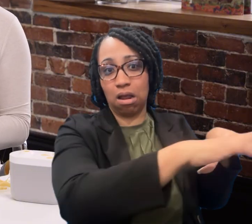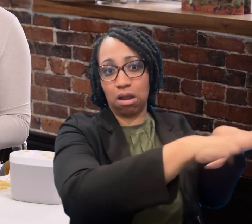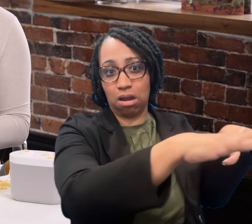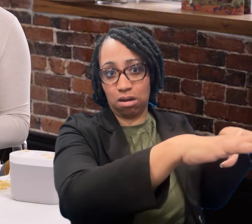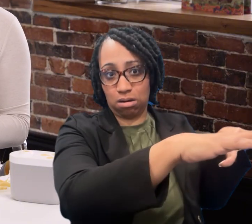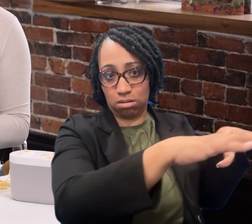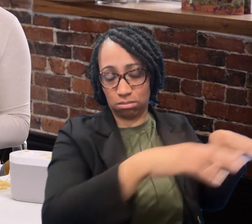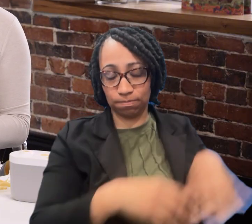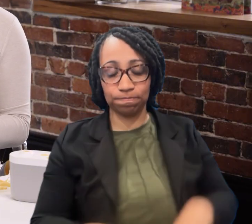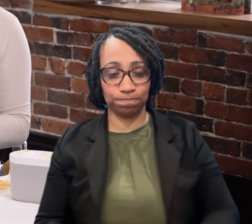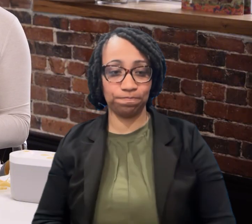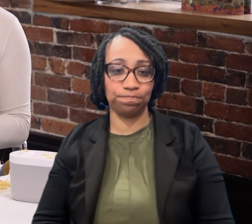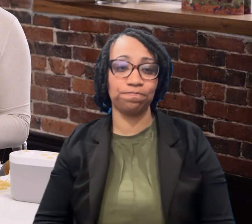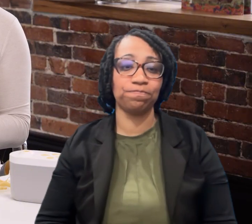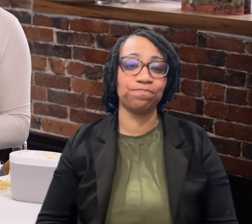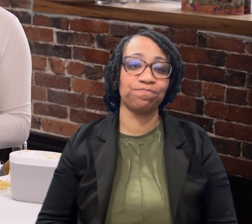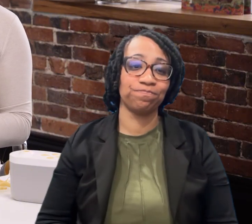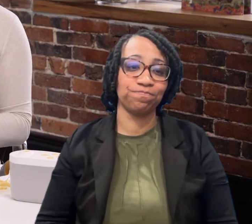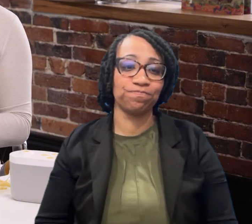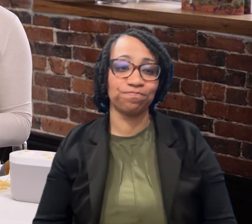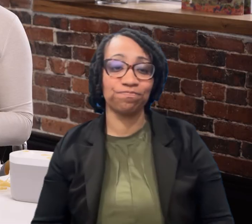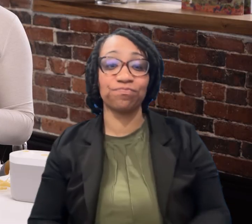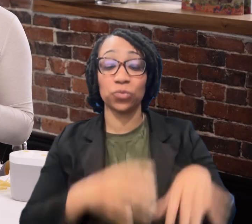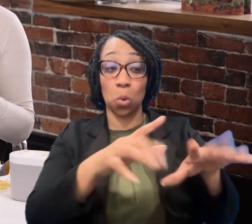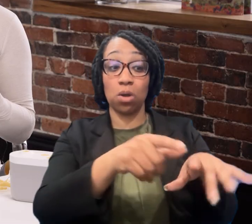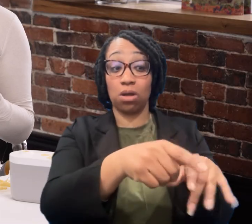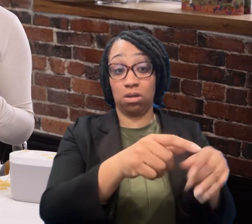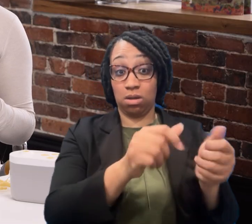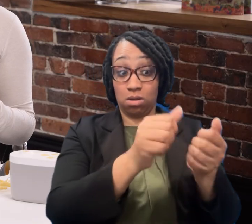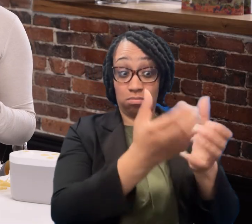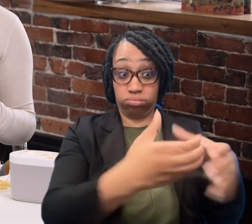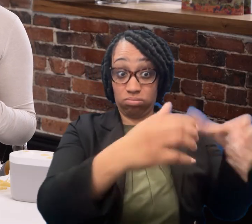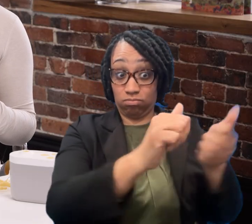you take them out so that they can air dry and don't let them sit in that wet environment.